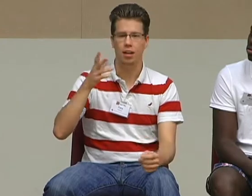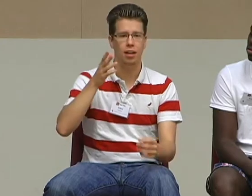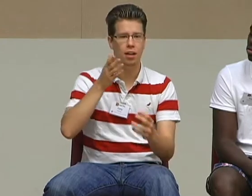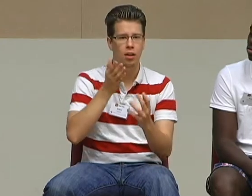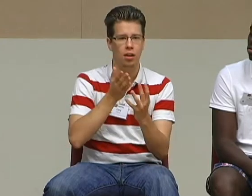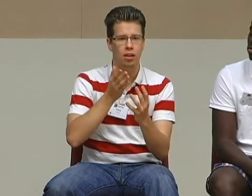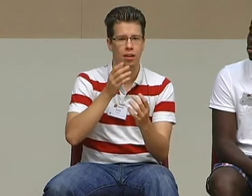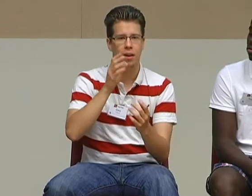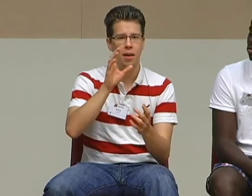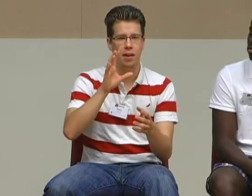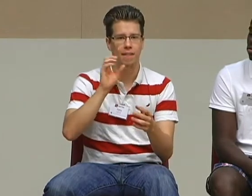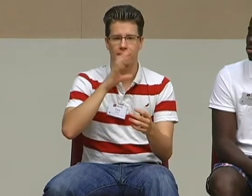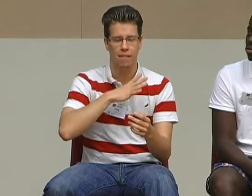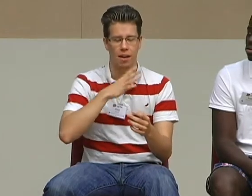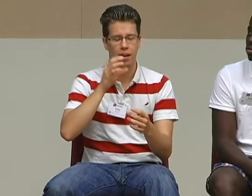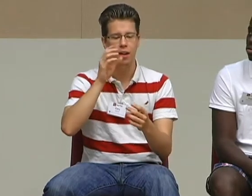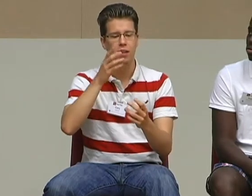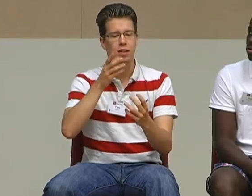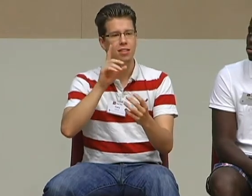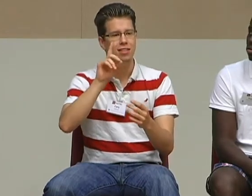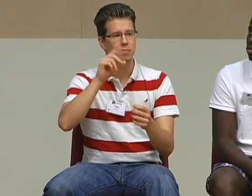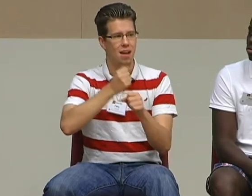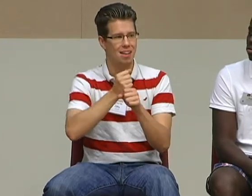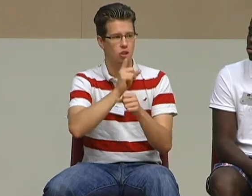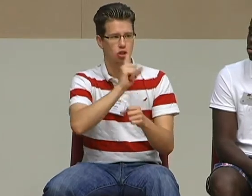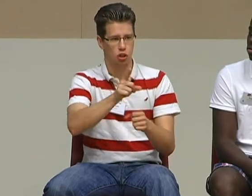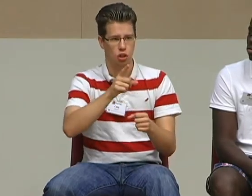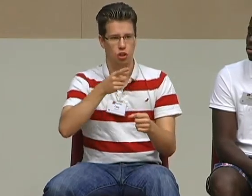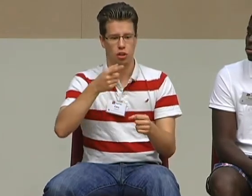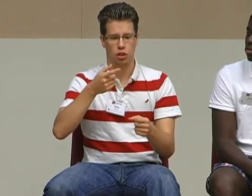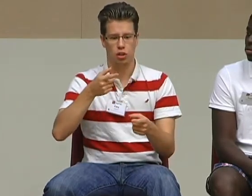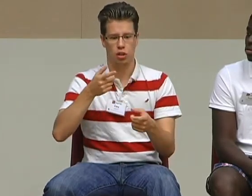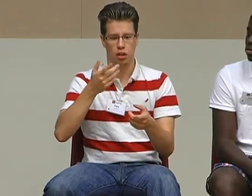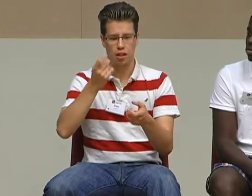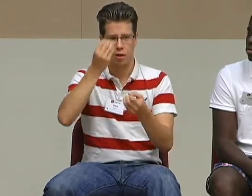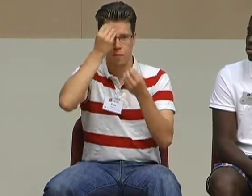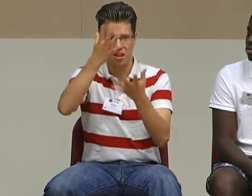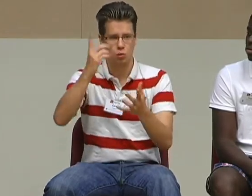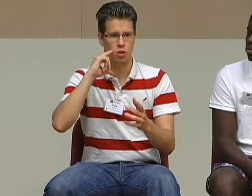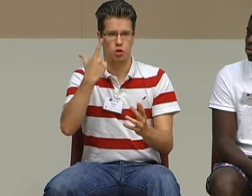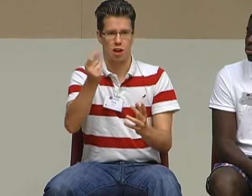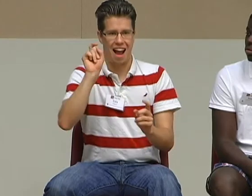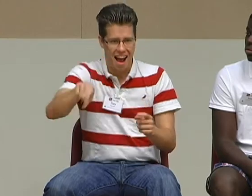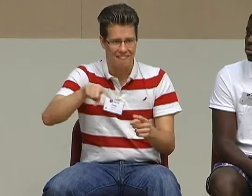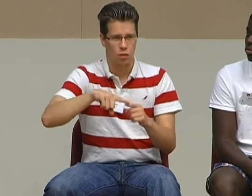where I had a little more control to make sure that the information would have to go